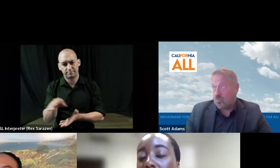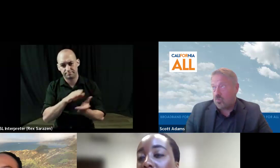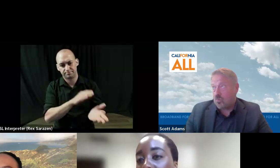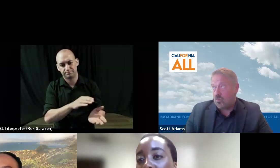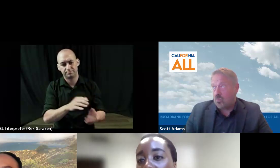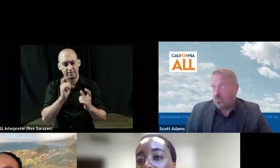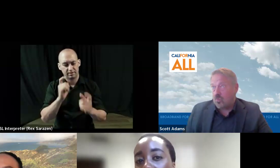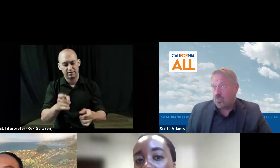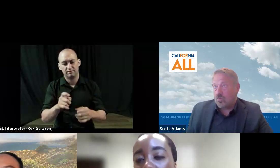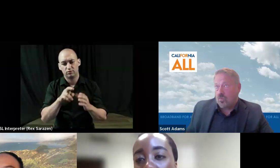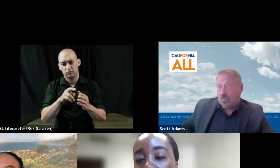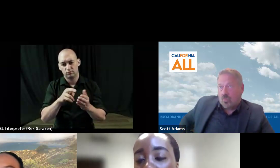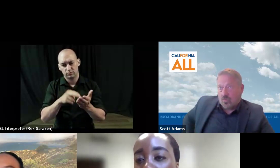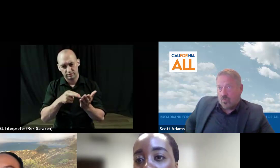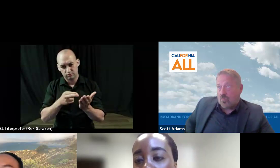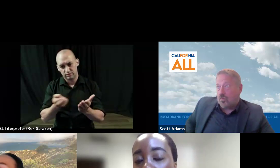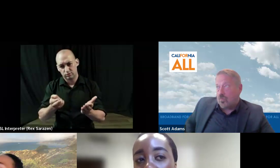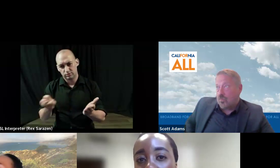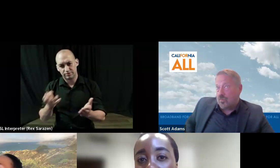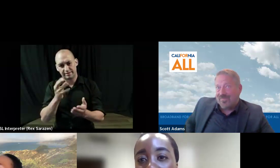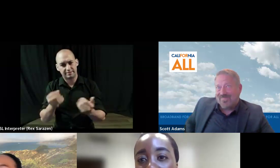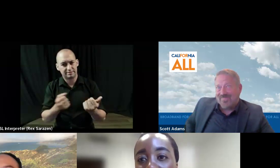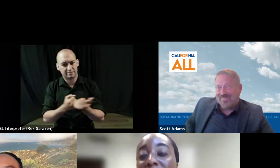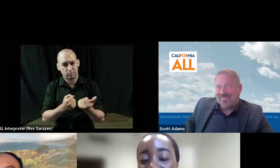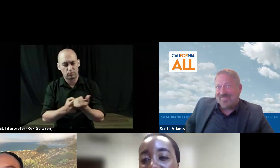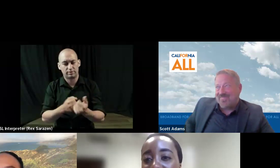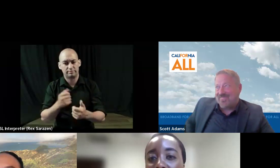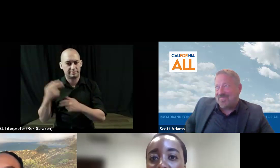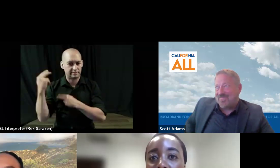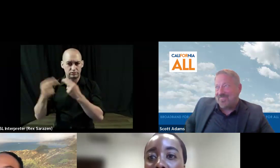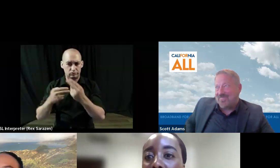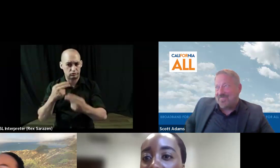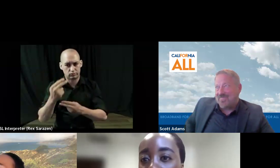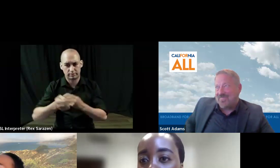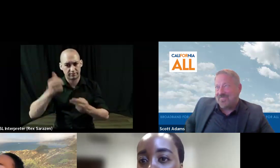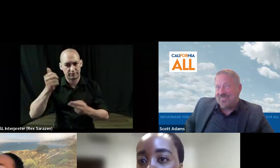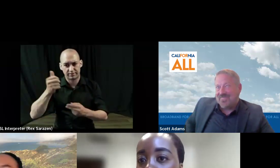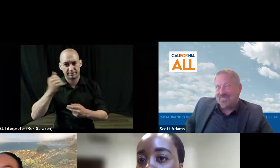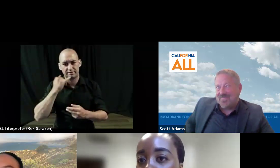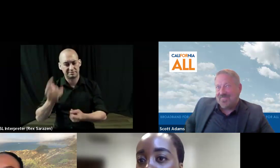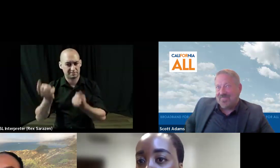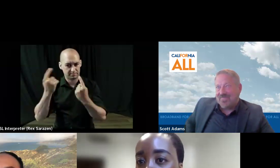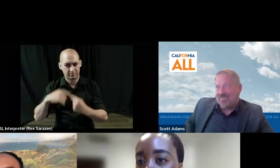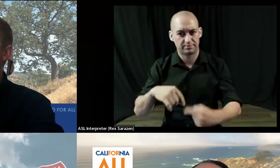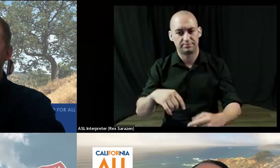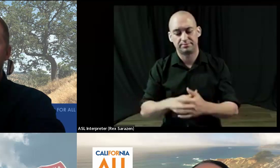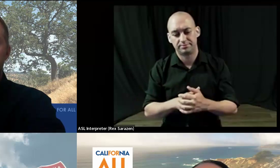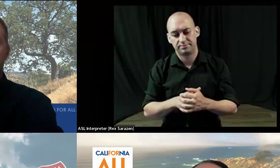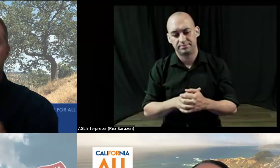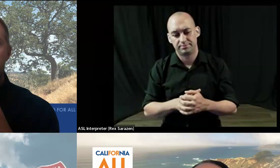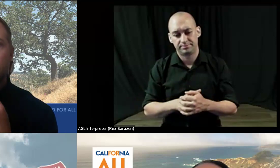able to take advantage of this historic funding that's coming down the pipeline. Thank you.